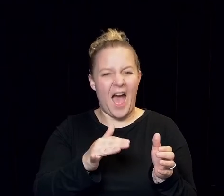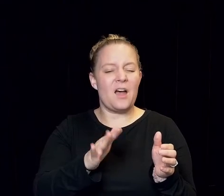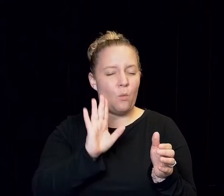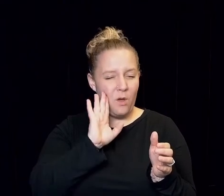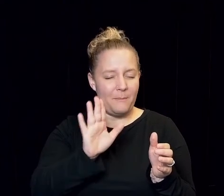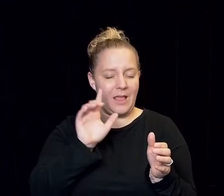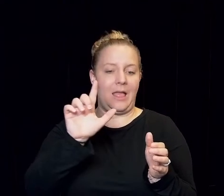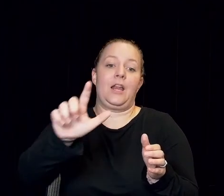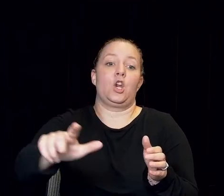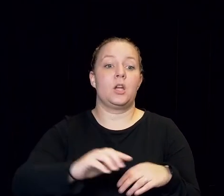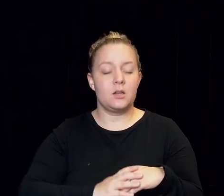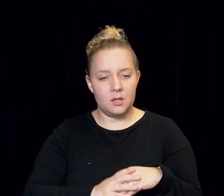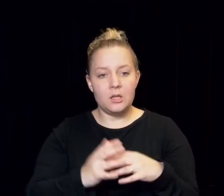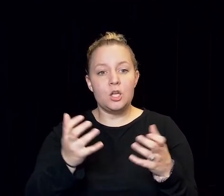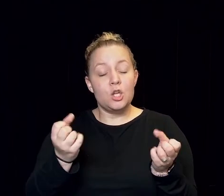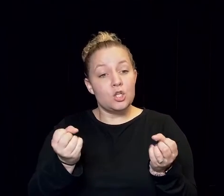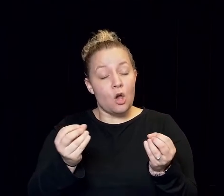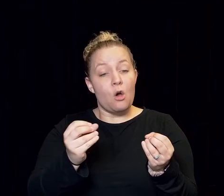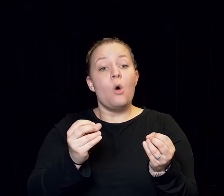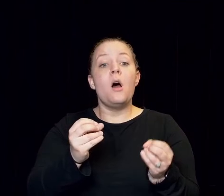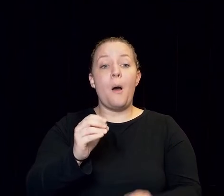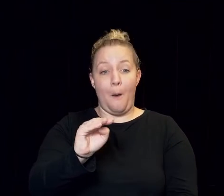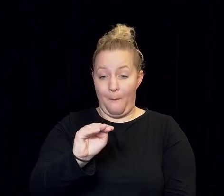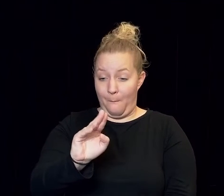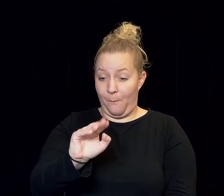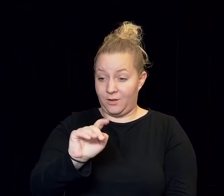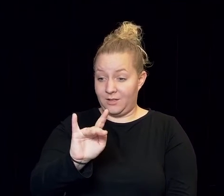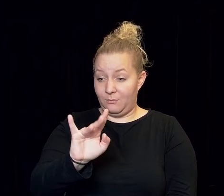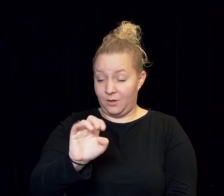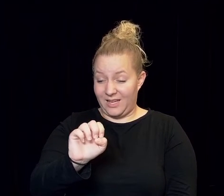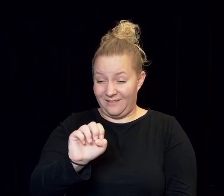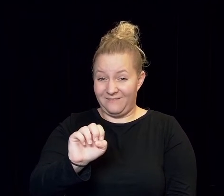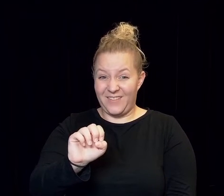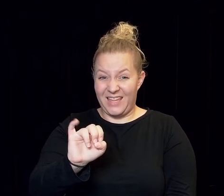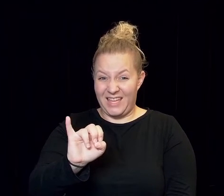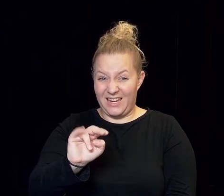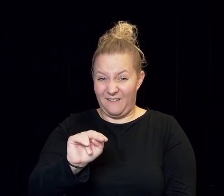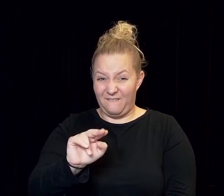inverses, although this sounds very similar to additive inverses, additive inverses just as